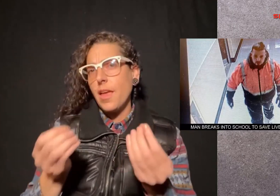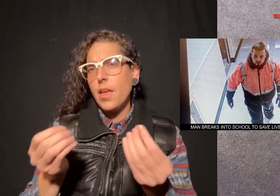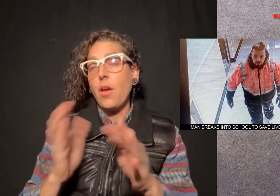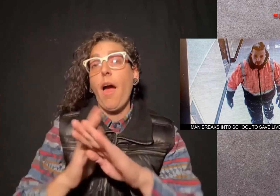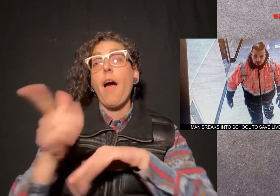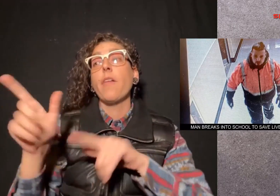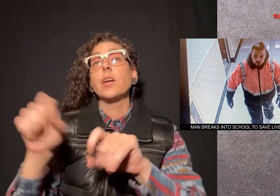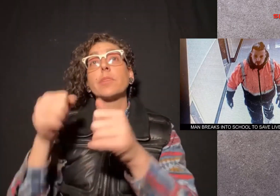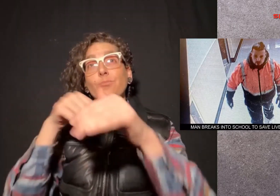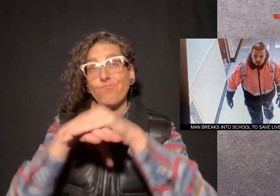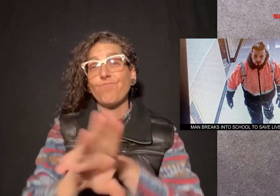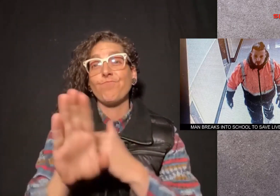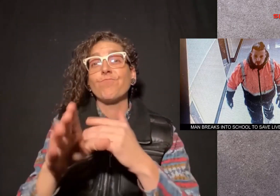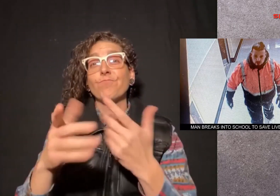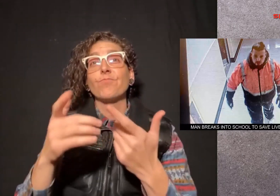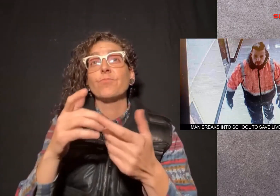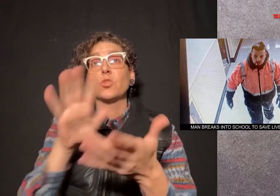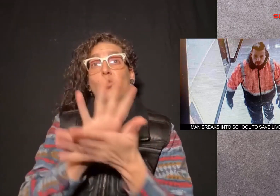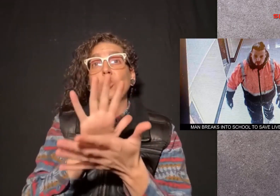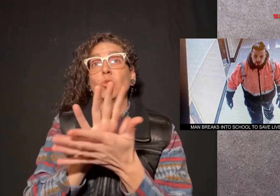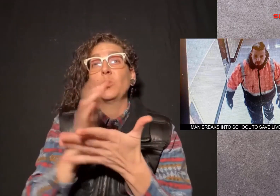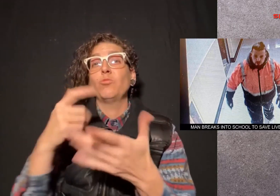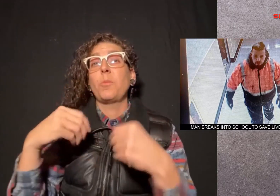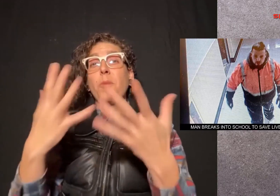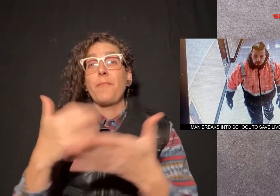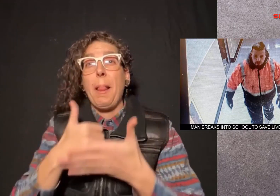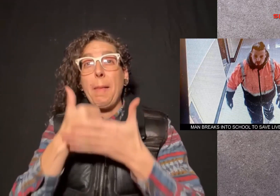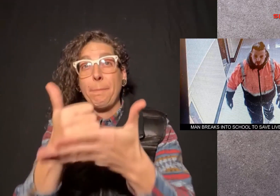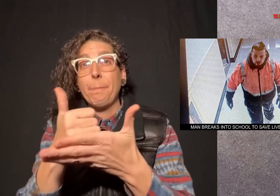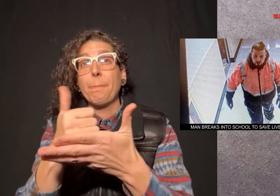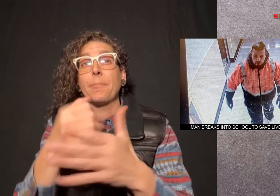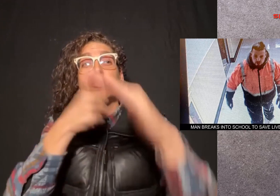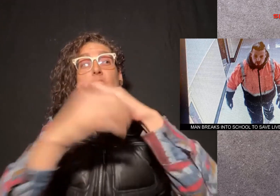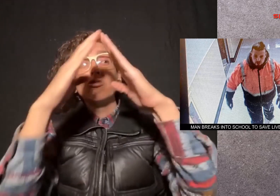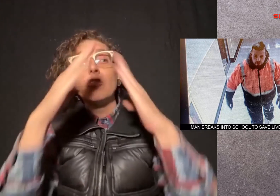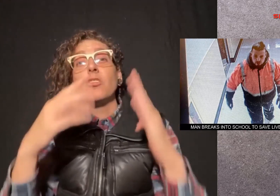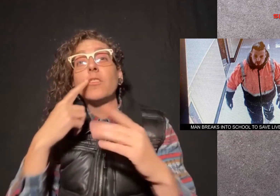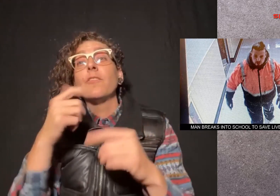a man in New York State is being called a hero after breaking into a school to help